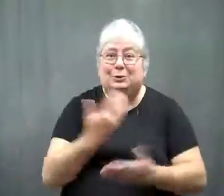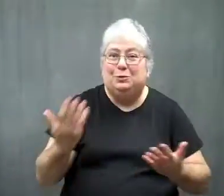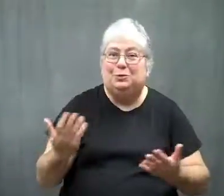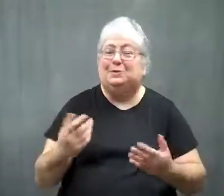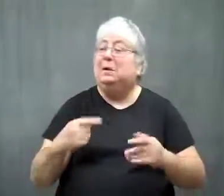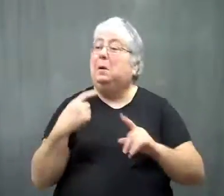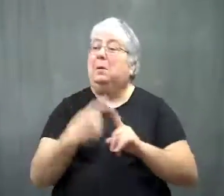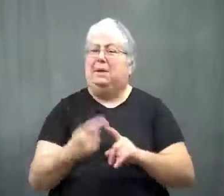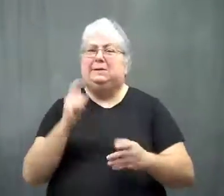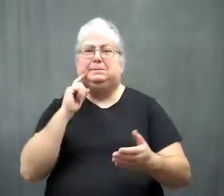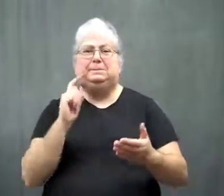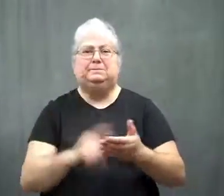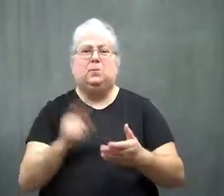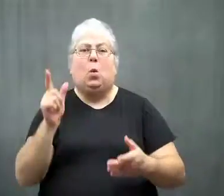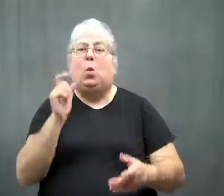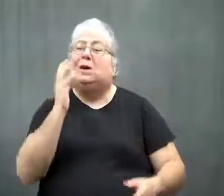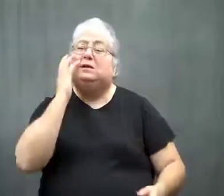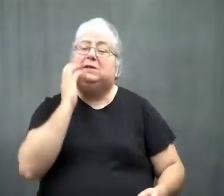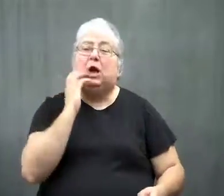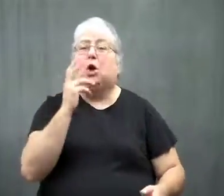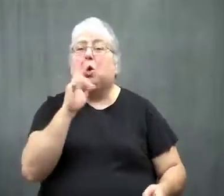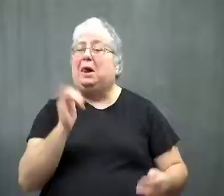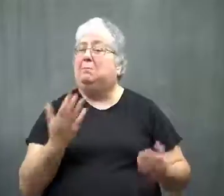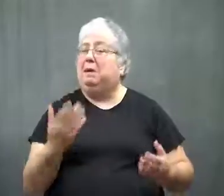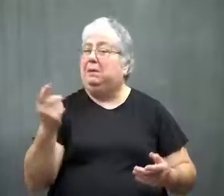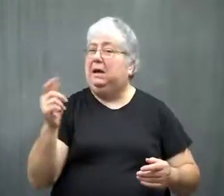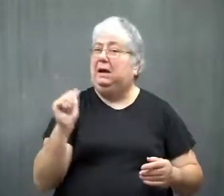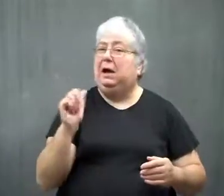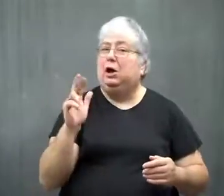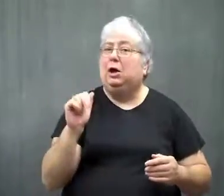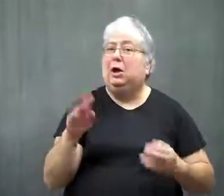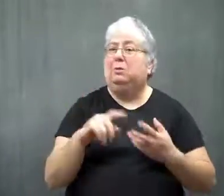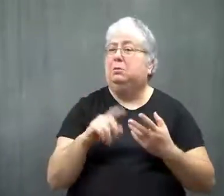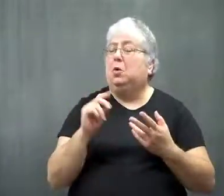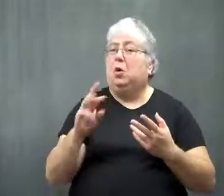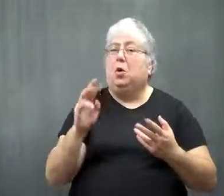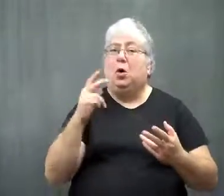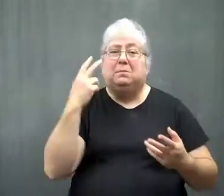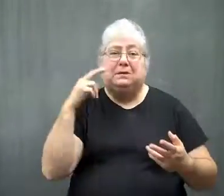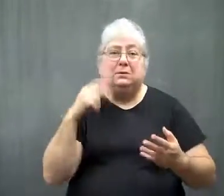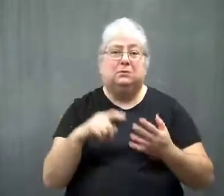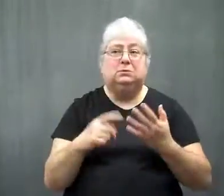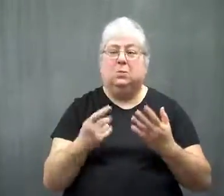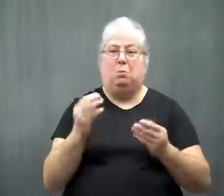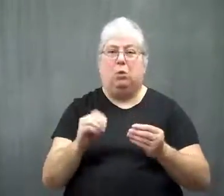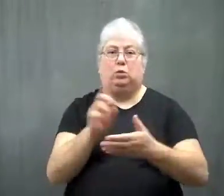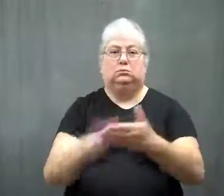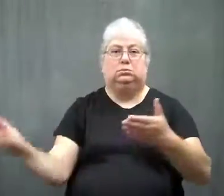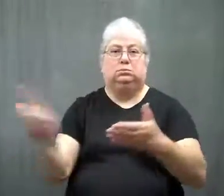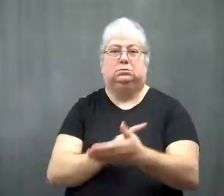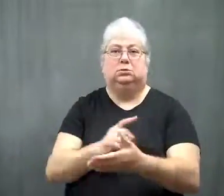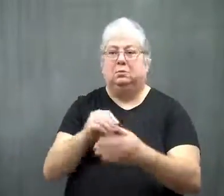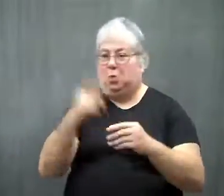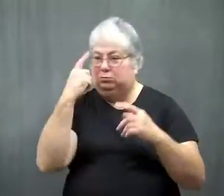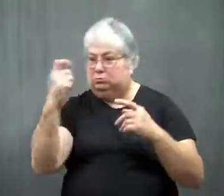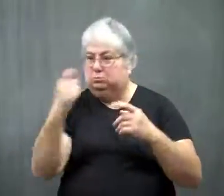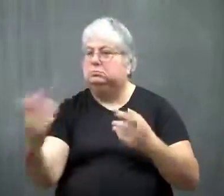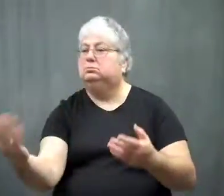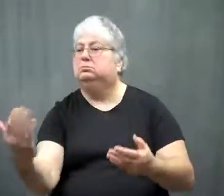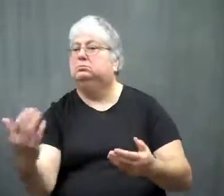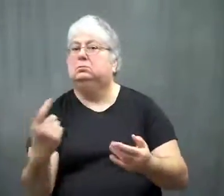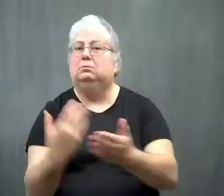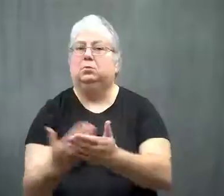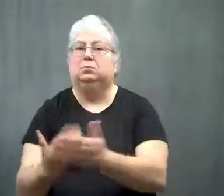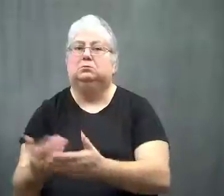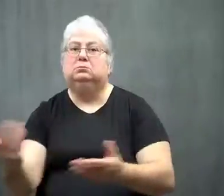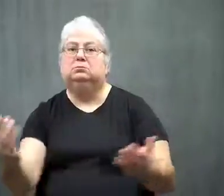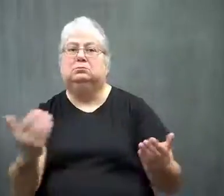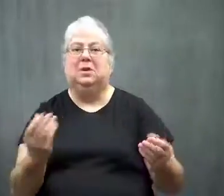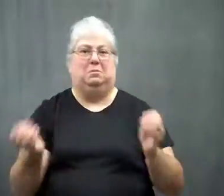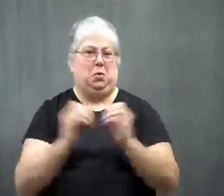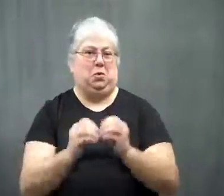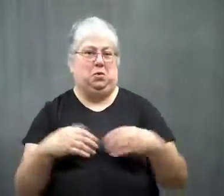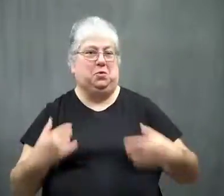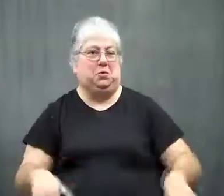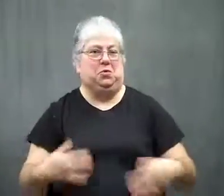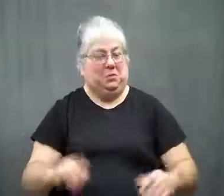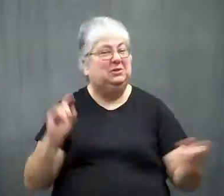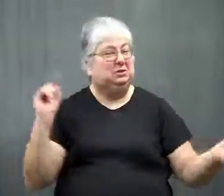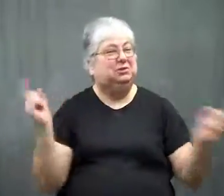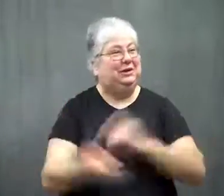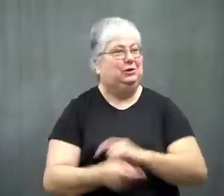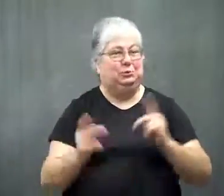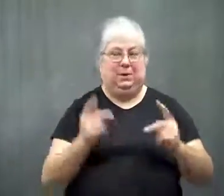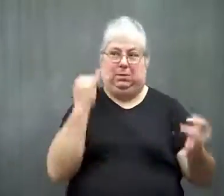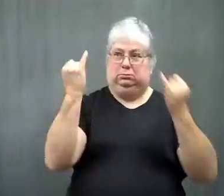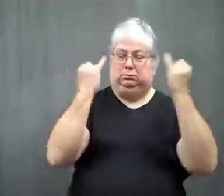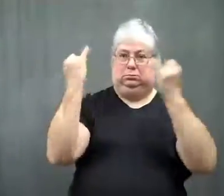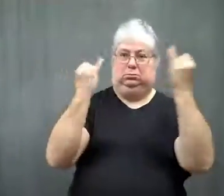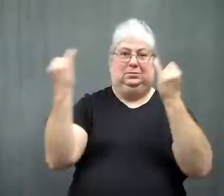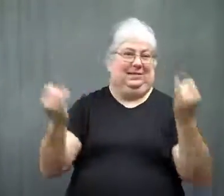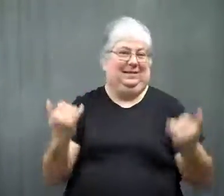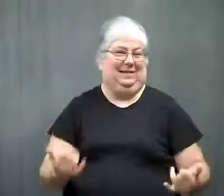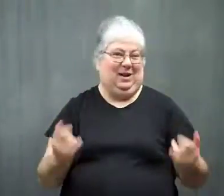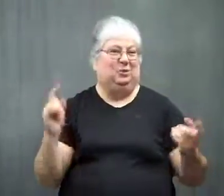Dark skinned people who might be Middle Eastern or Mexican are regarded with suspicion and discriminated against.